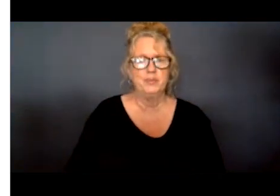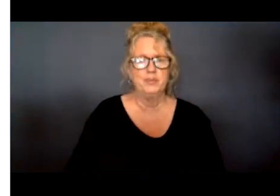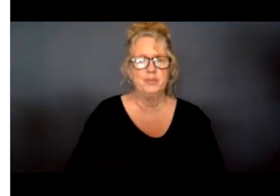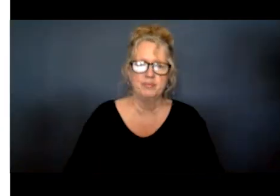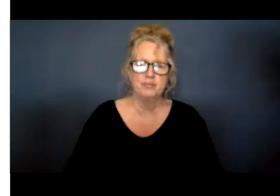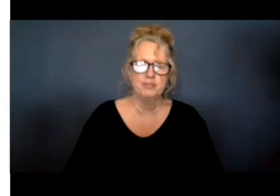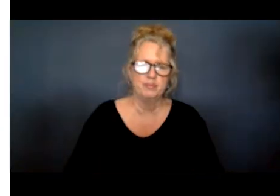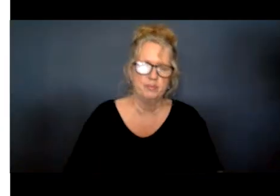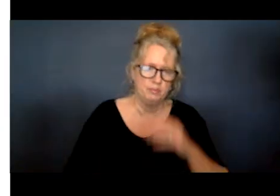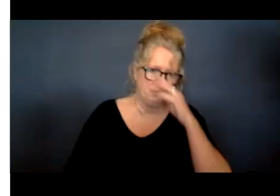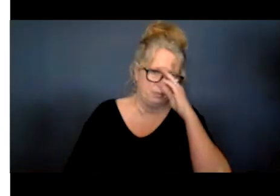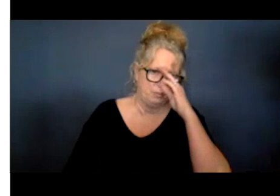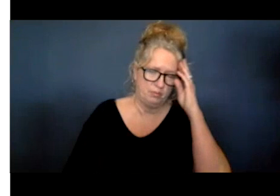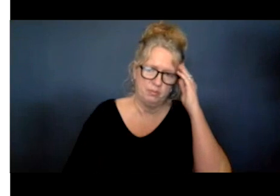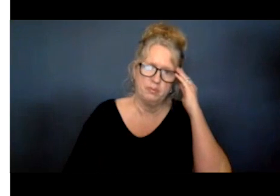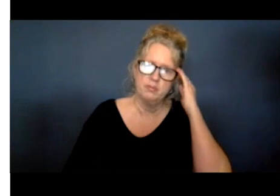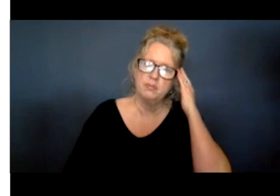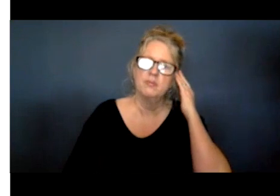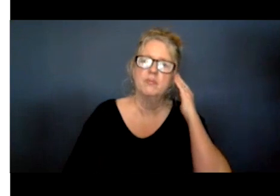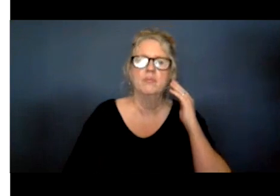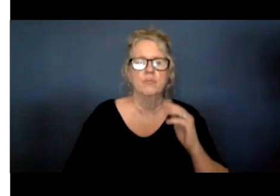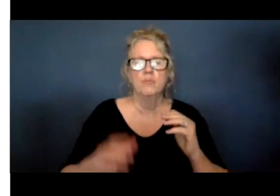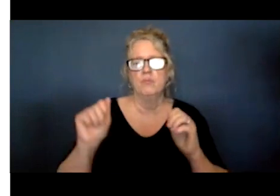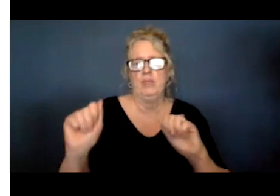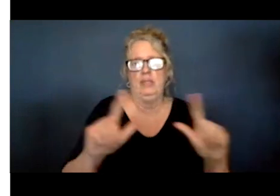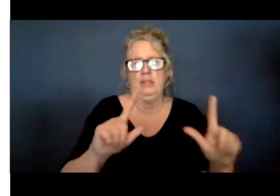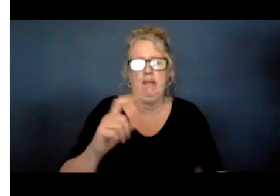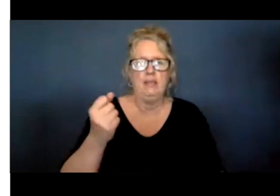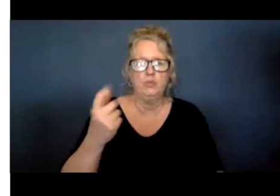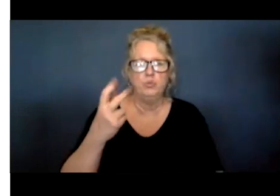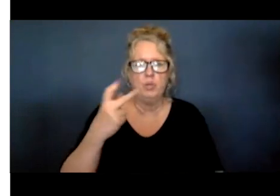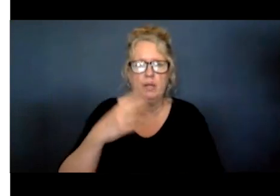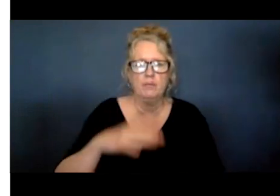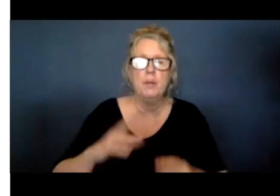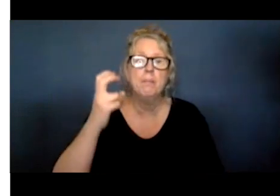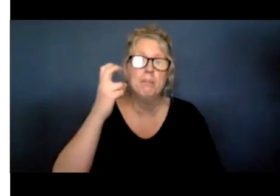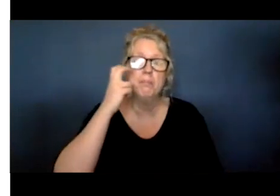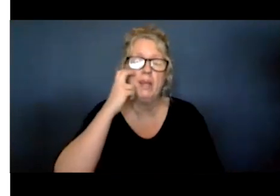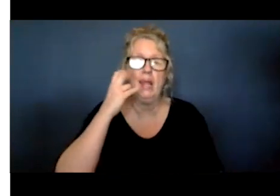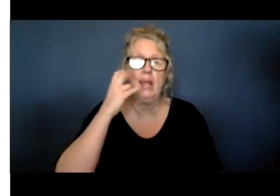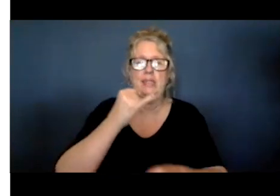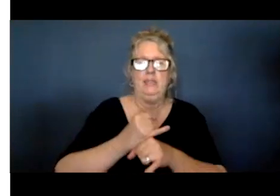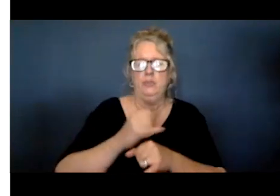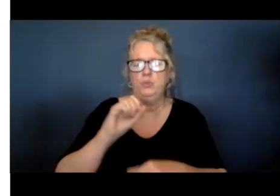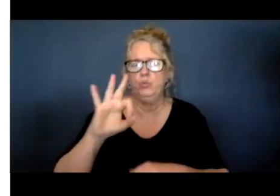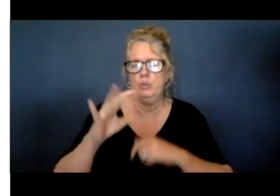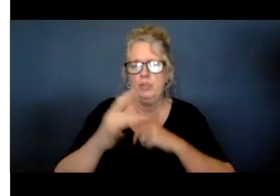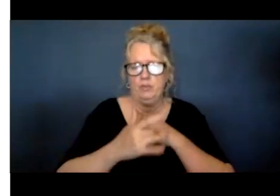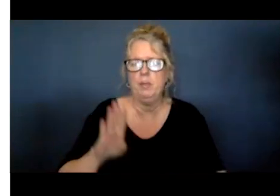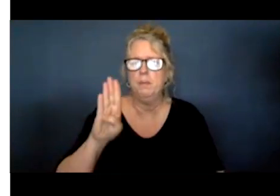[Jake] Slide 12, Blind Institute of Technology (BIT).